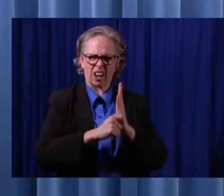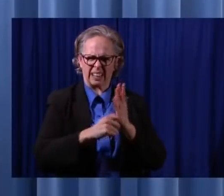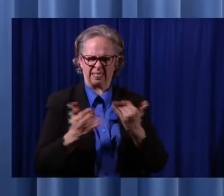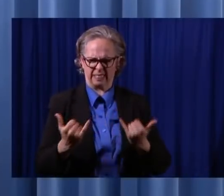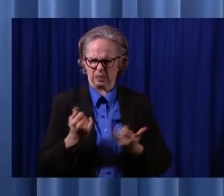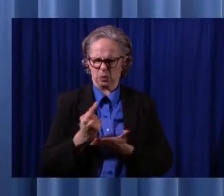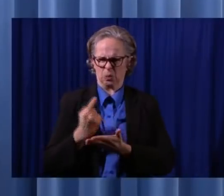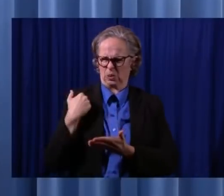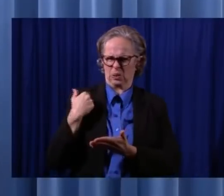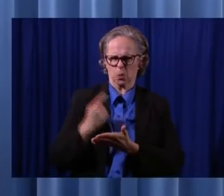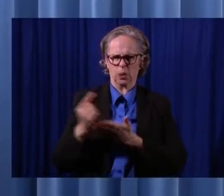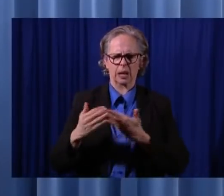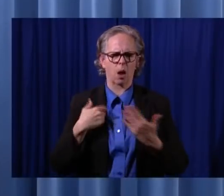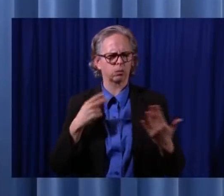ALL PROCEDURES AND SURGERIES,